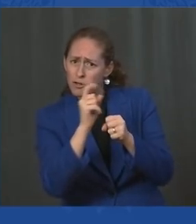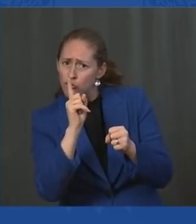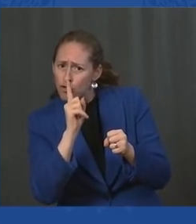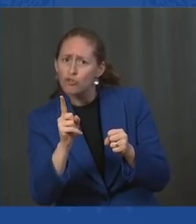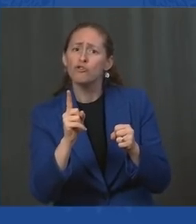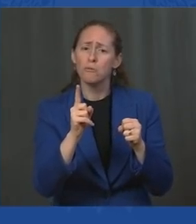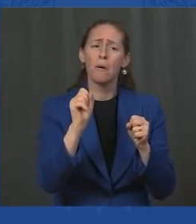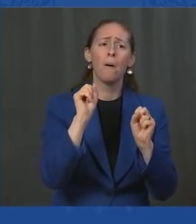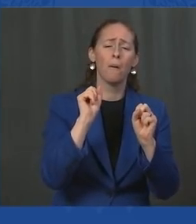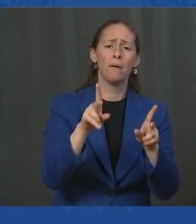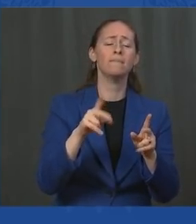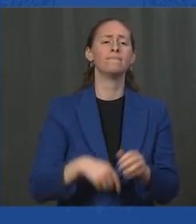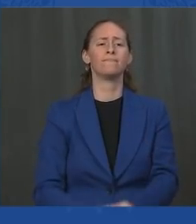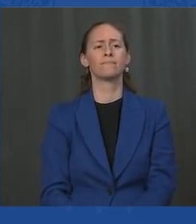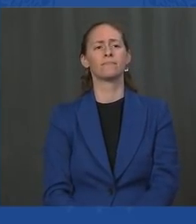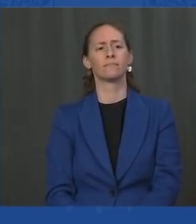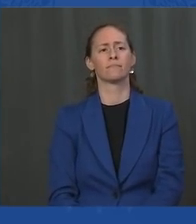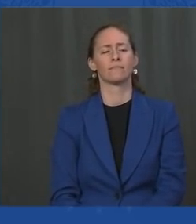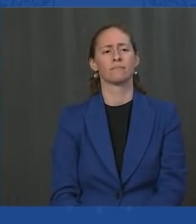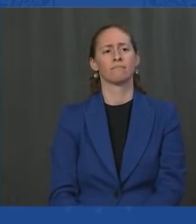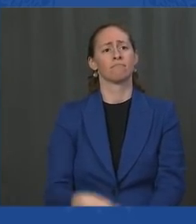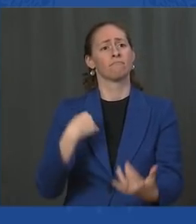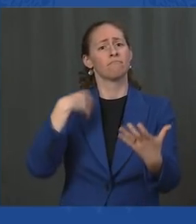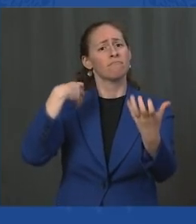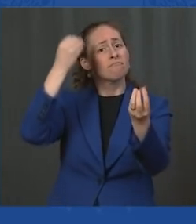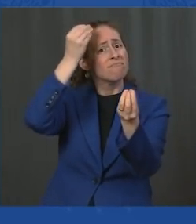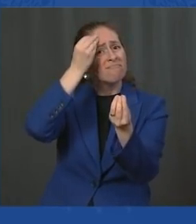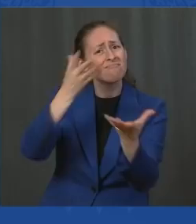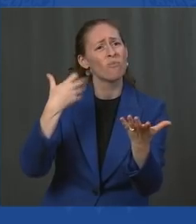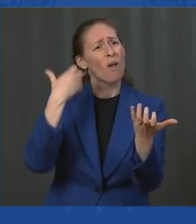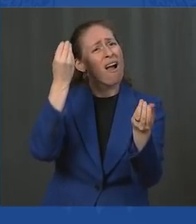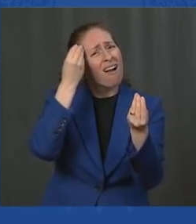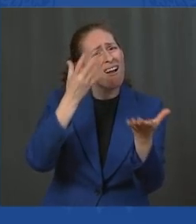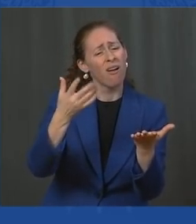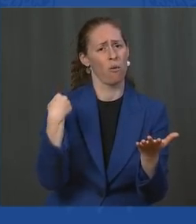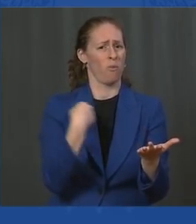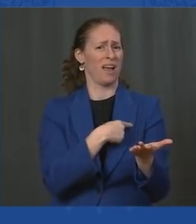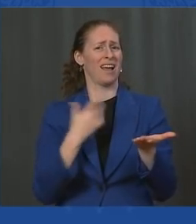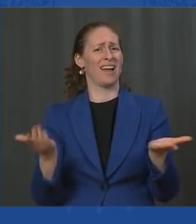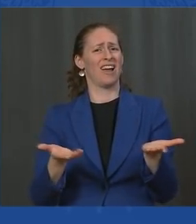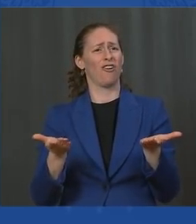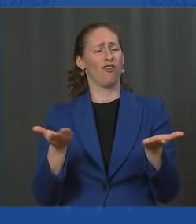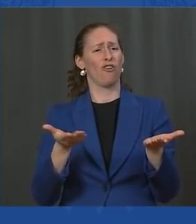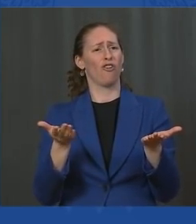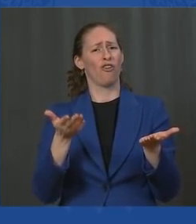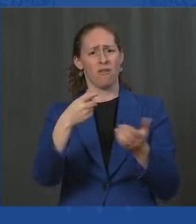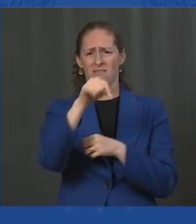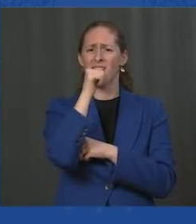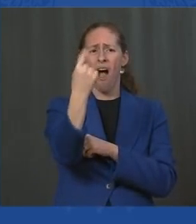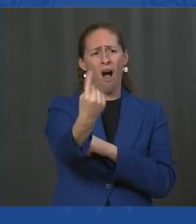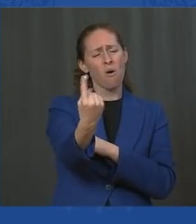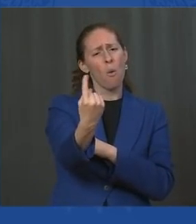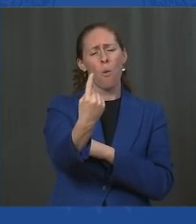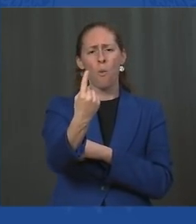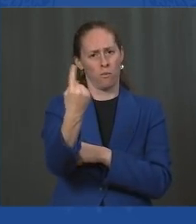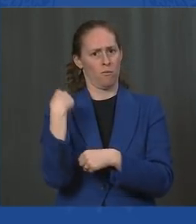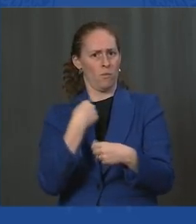My message to everyone affected is: We're all in this together. The nation is here to help. That's the message I've been making clear to the mayors,